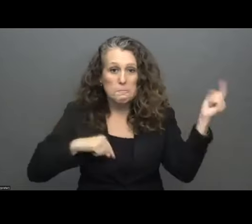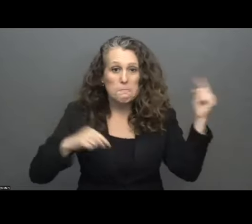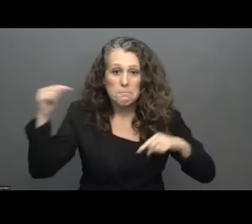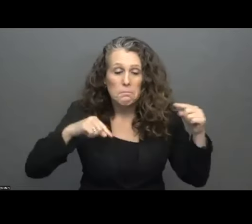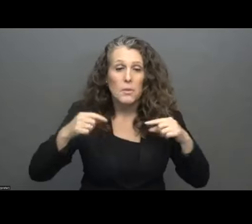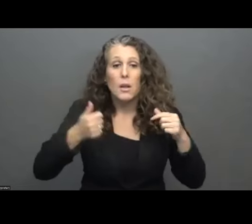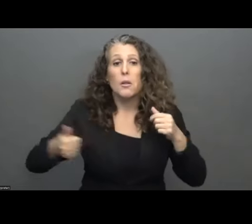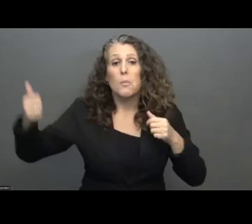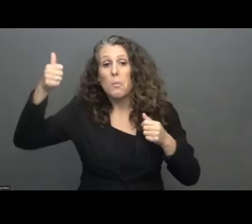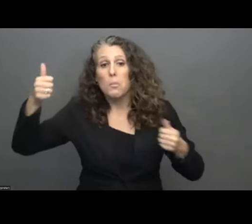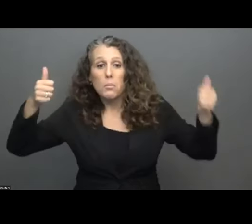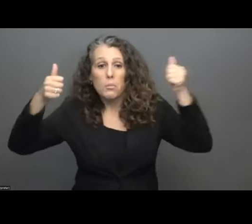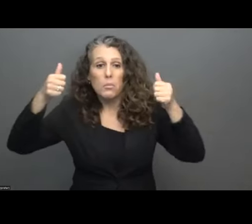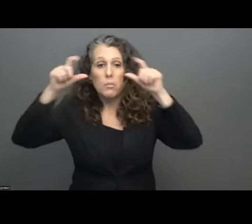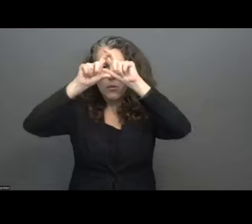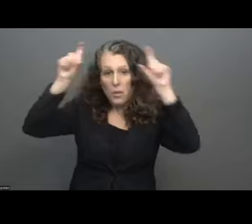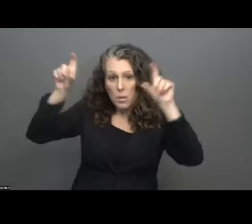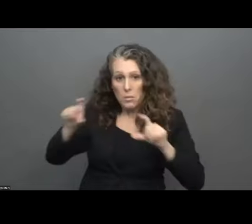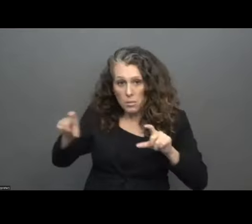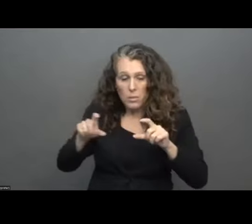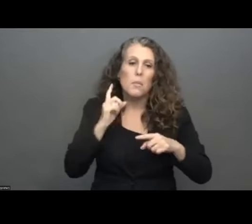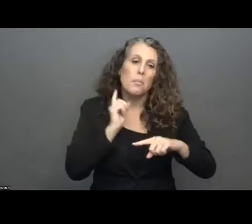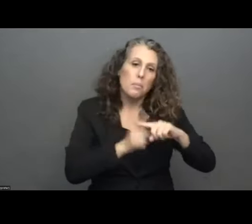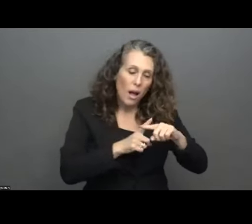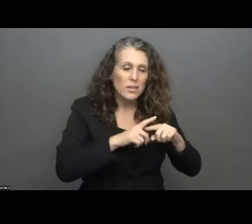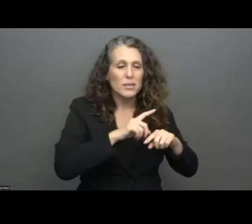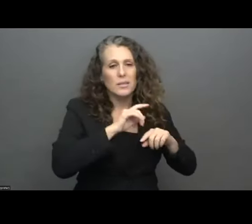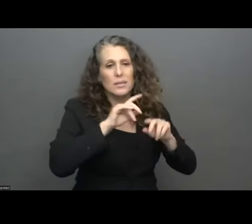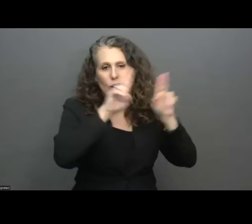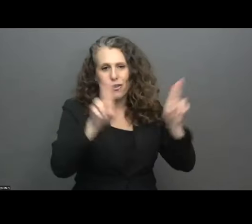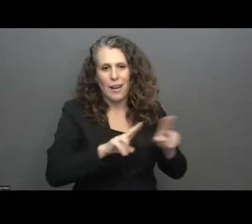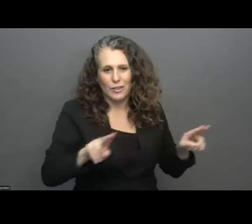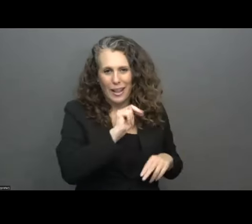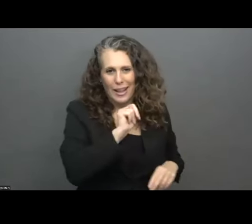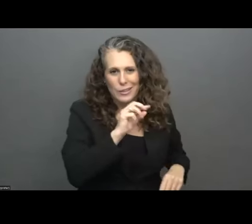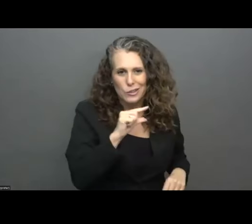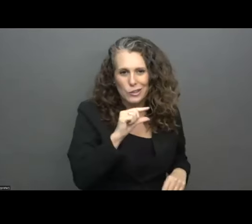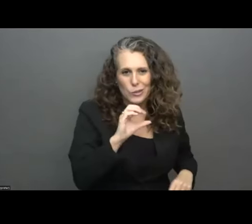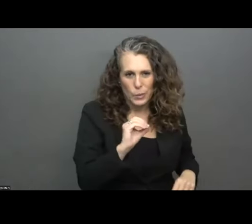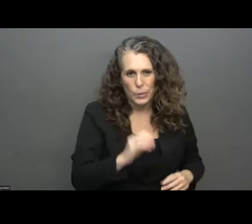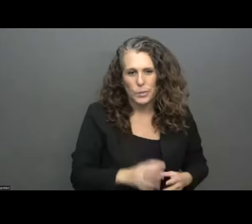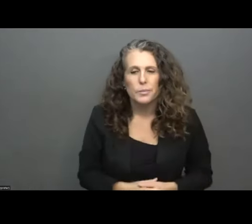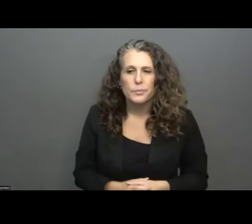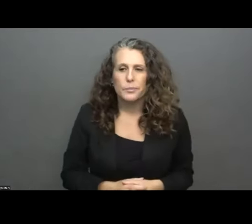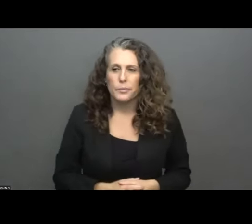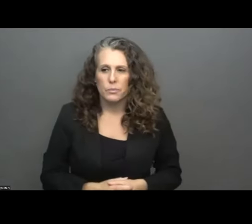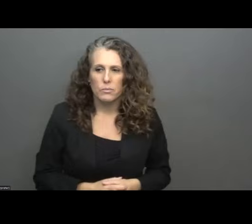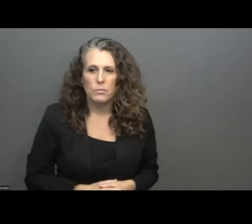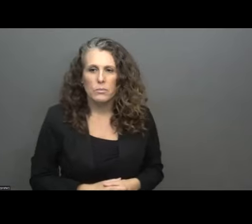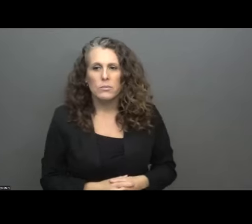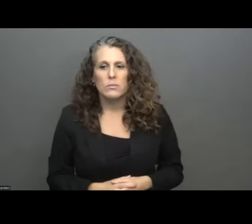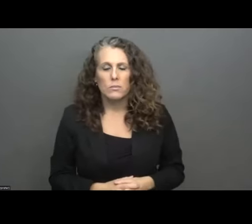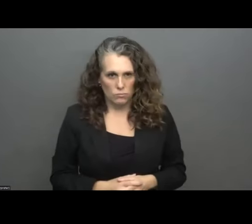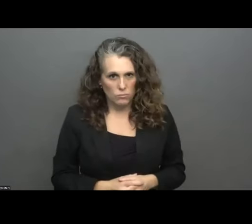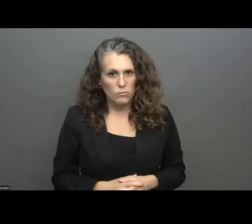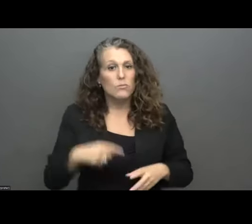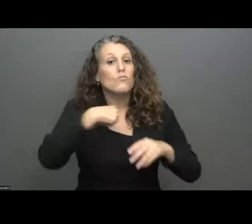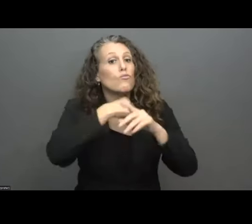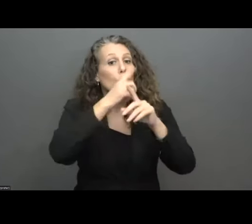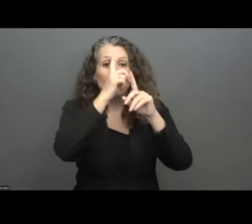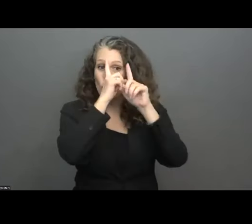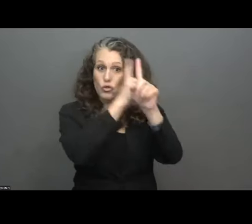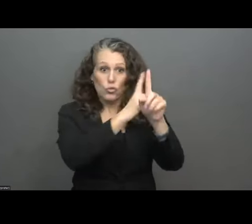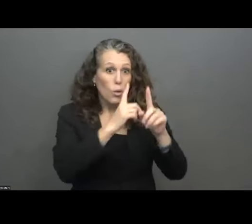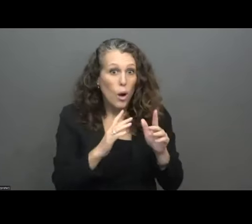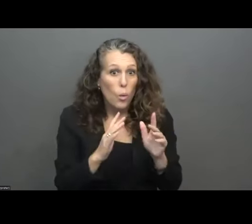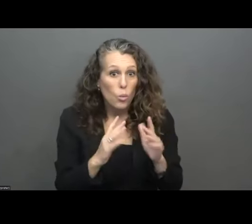a piece on the gap exists don't just want to know what the suck on Africa dog on Africa